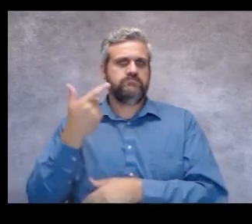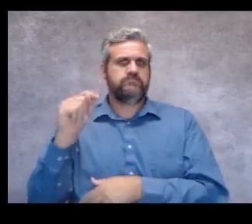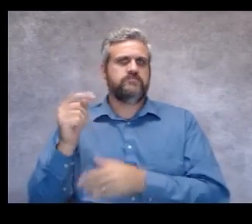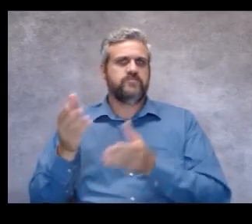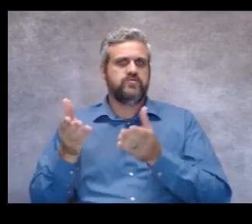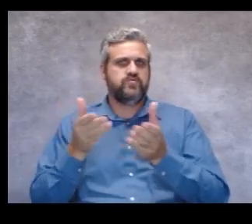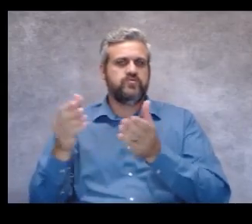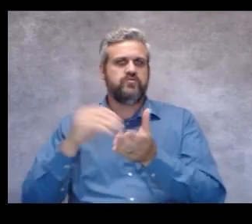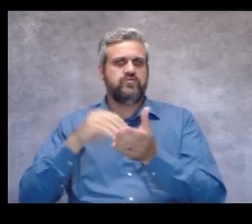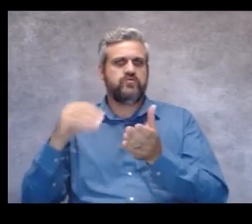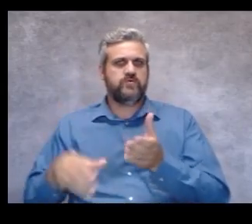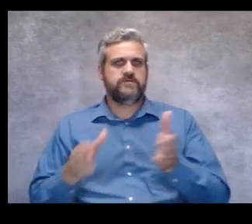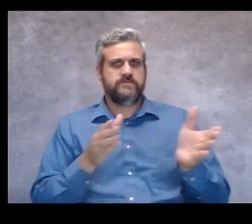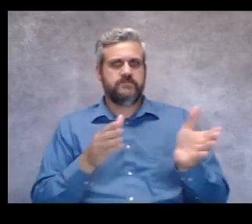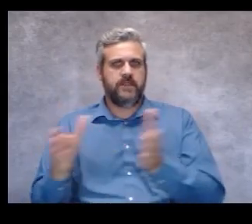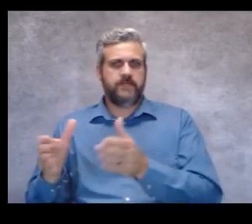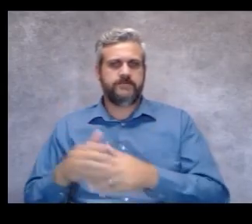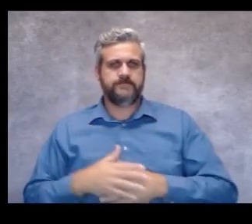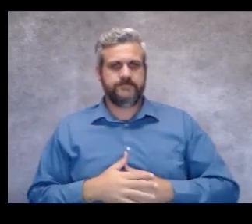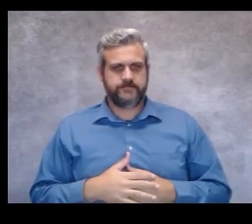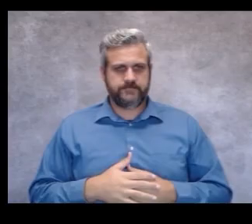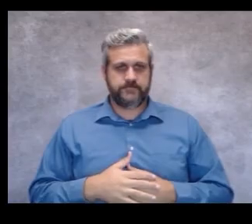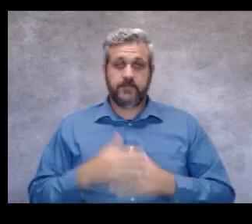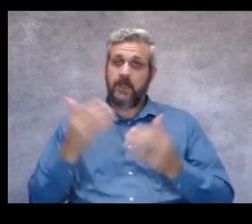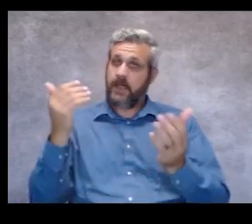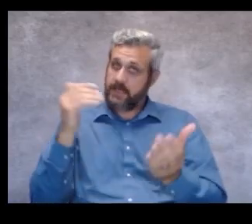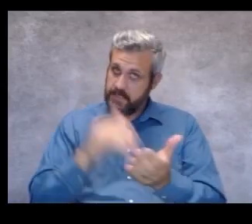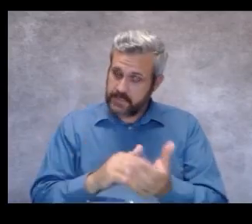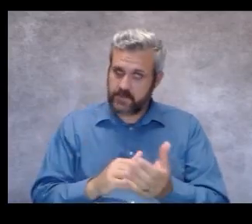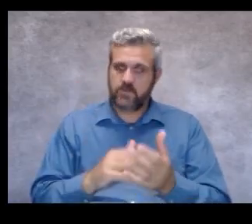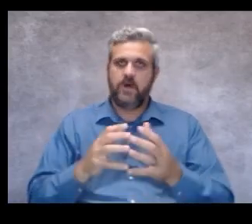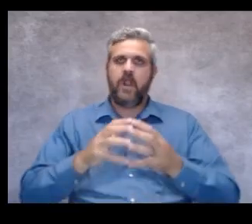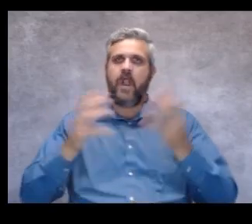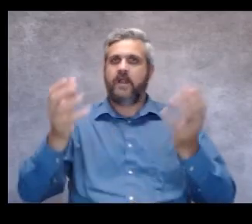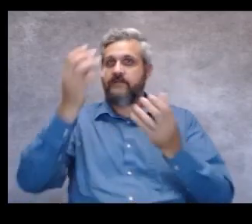student service plan. Again, that was a lot of information to